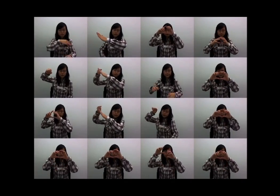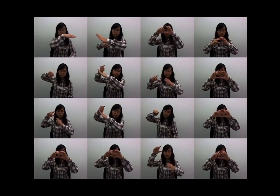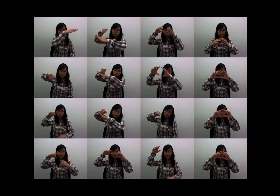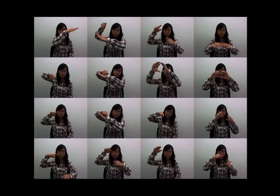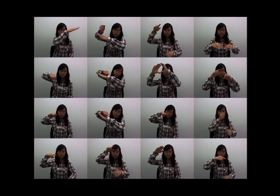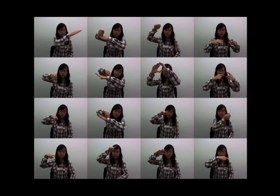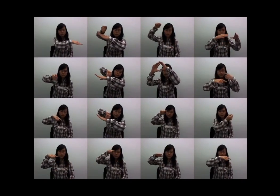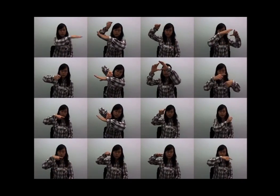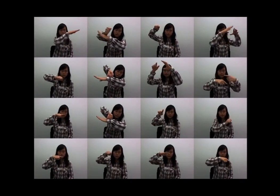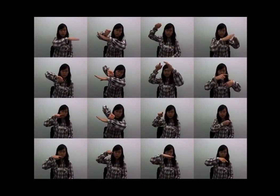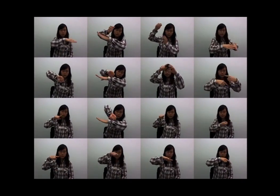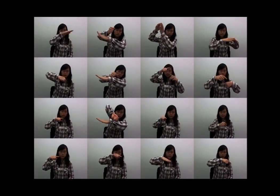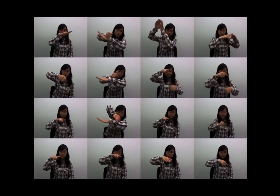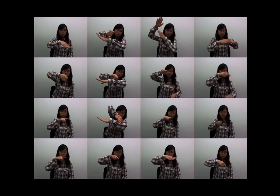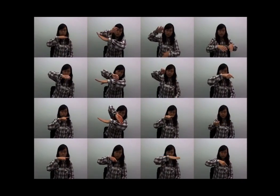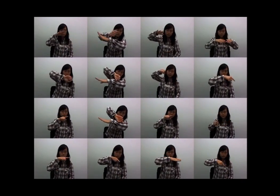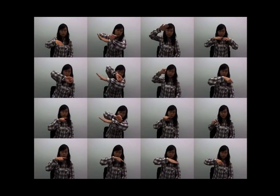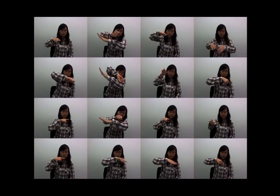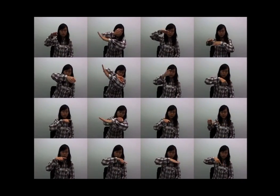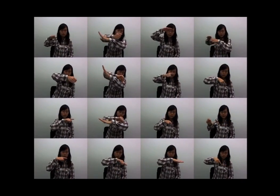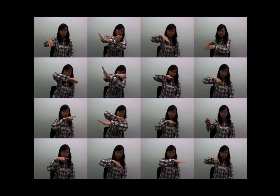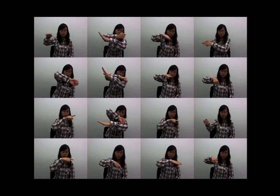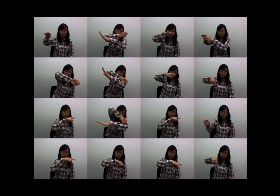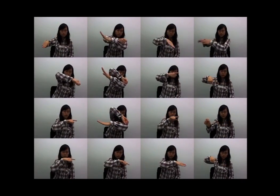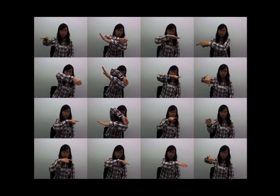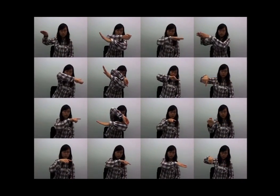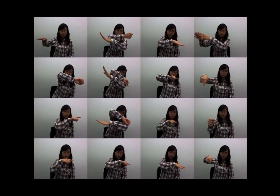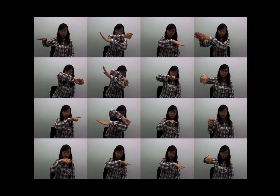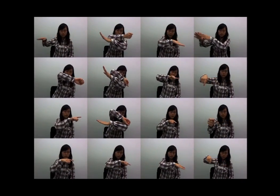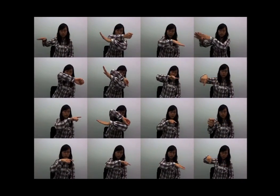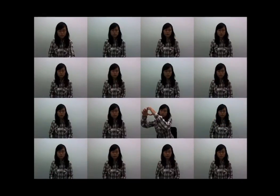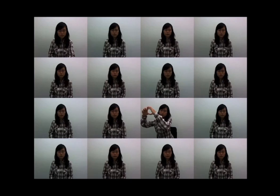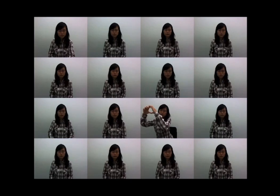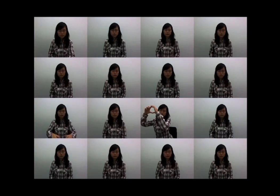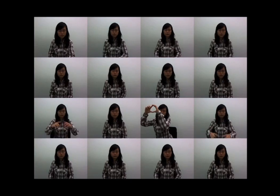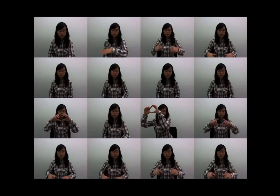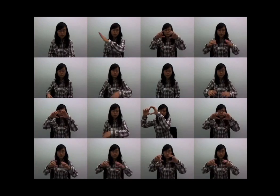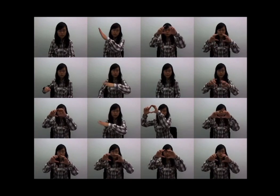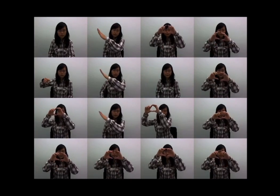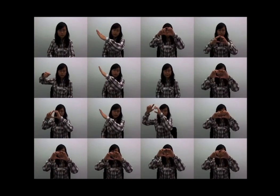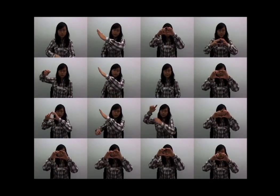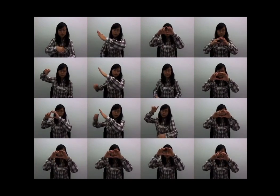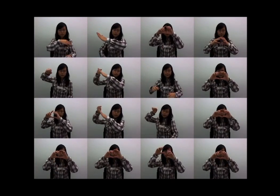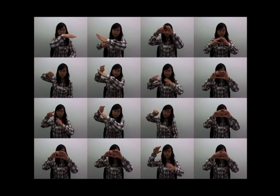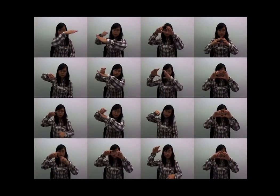you look at the handshake used to convey the ball and so on, there's still a lot of